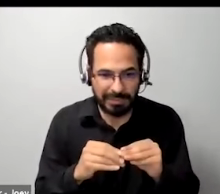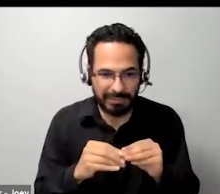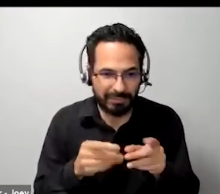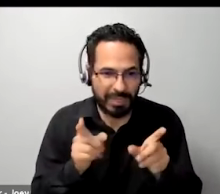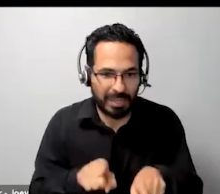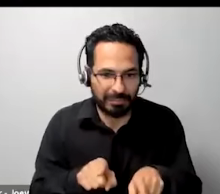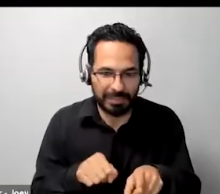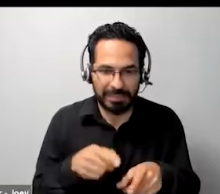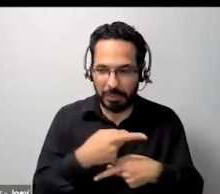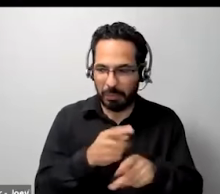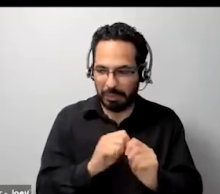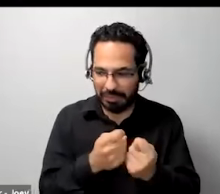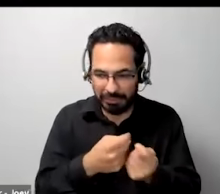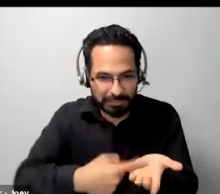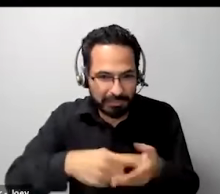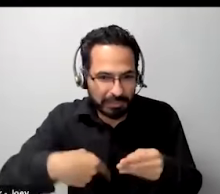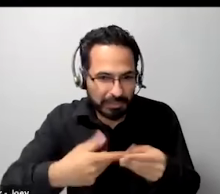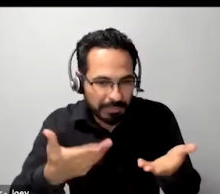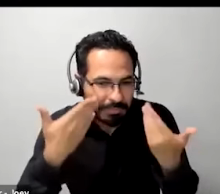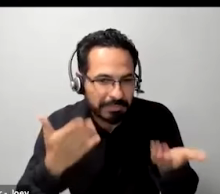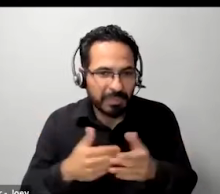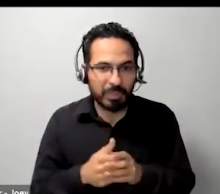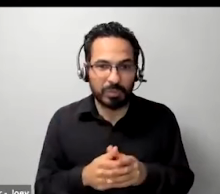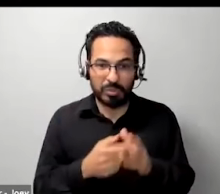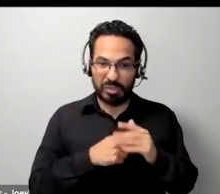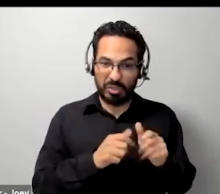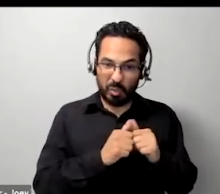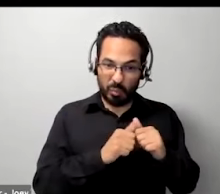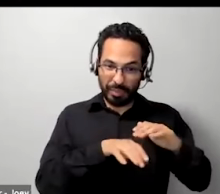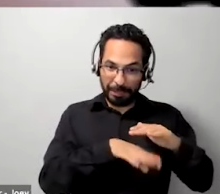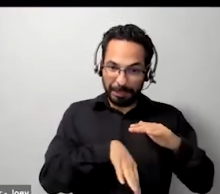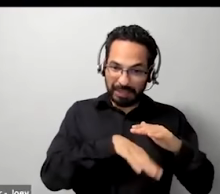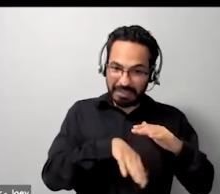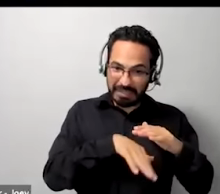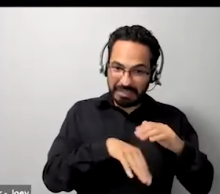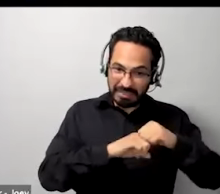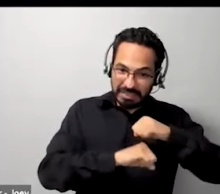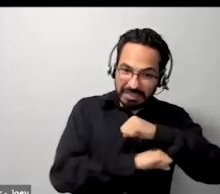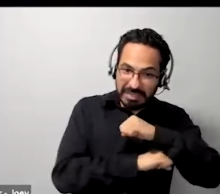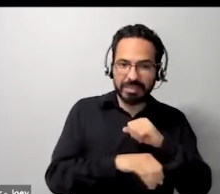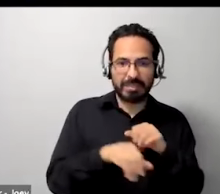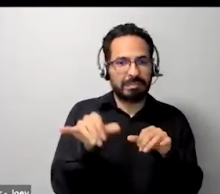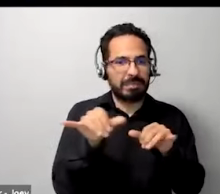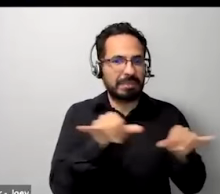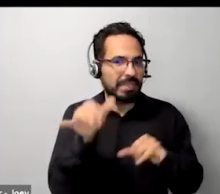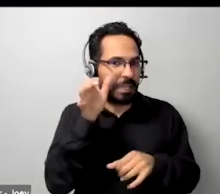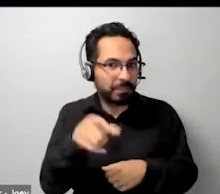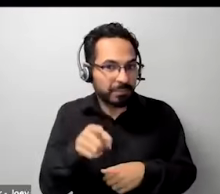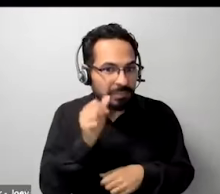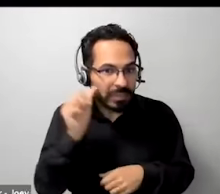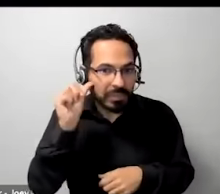You know, are you going to have to start at the basics with them like you all got to do yesterday, which, what is it accessibility,